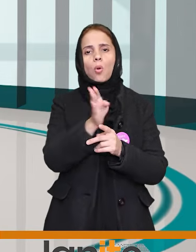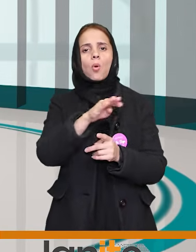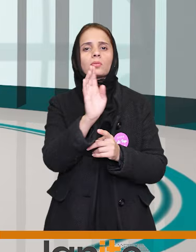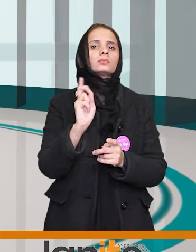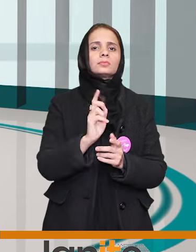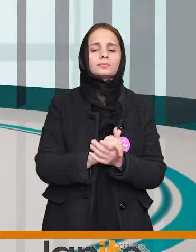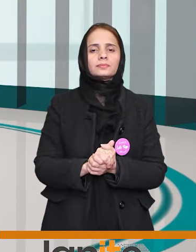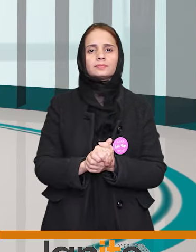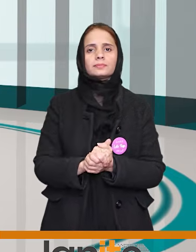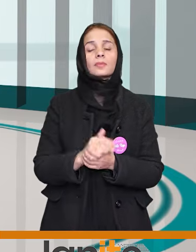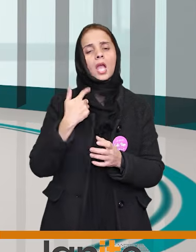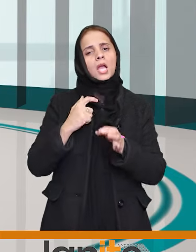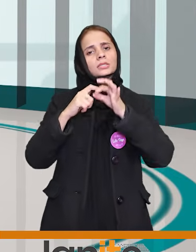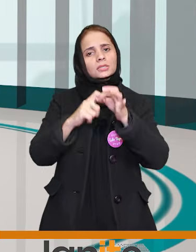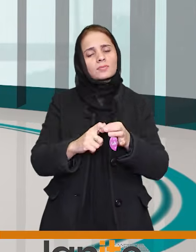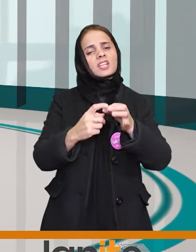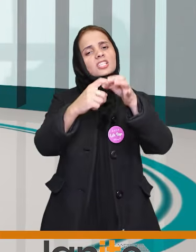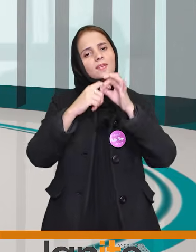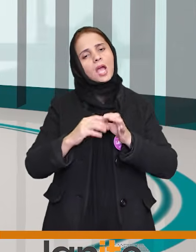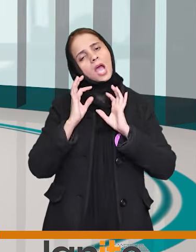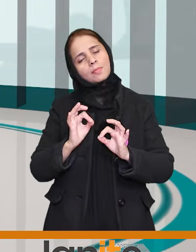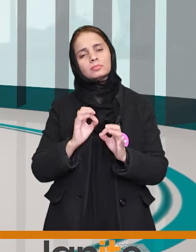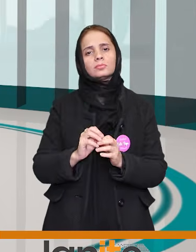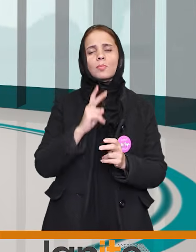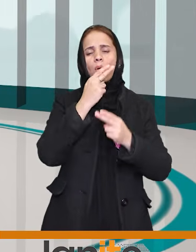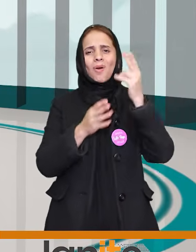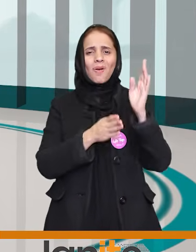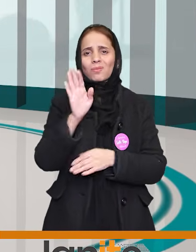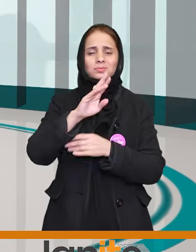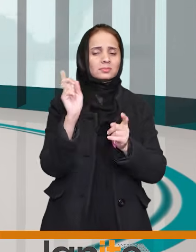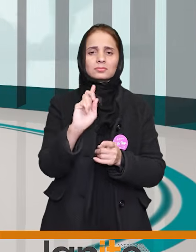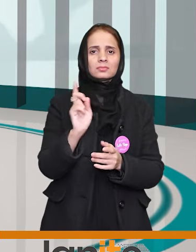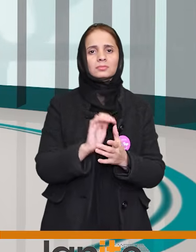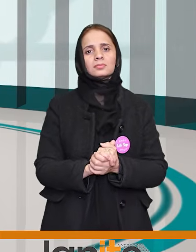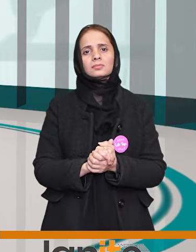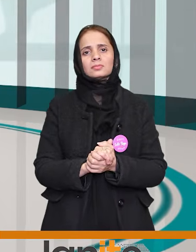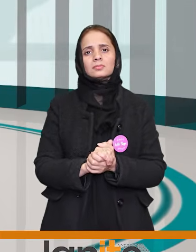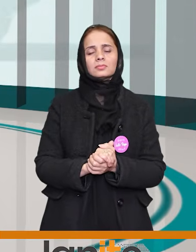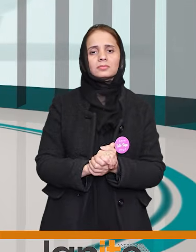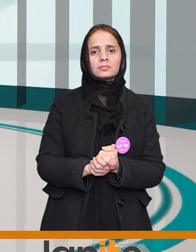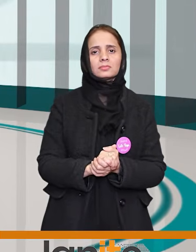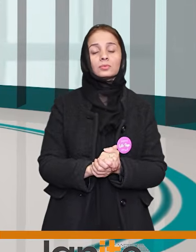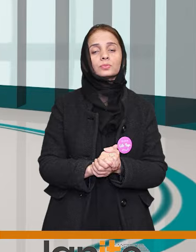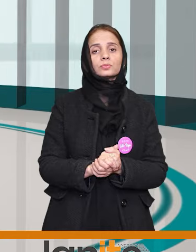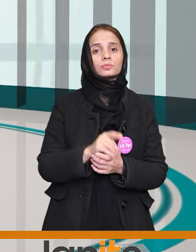Answer what has been asked, don’t beat in the bush. So, you have to be